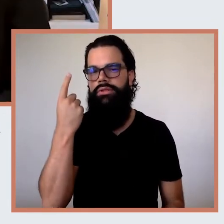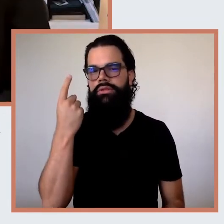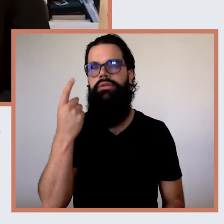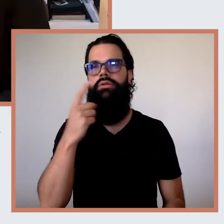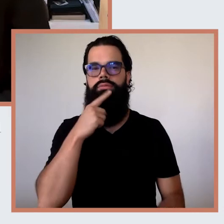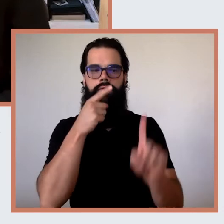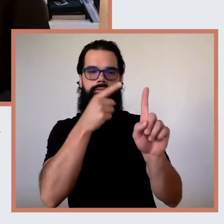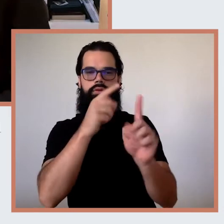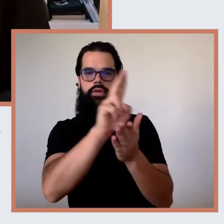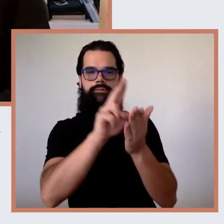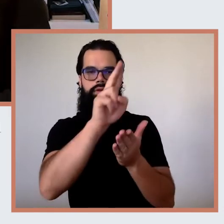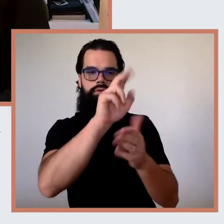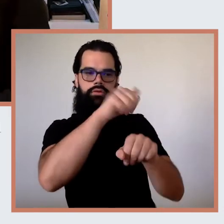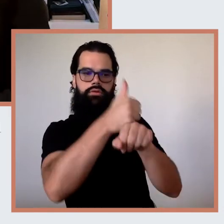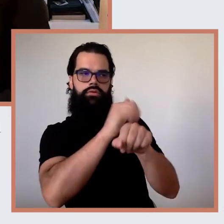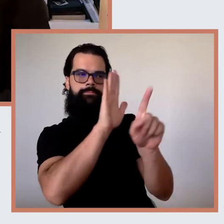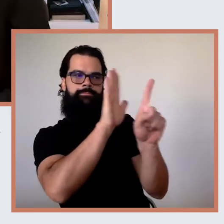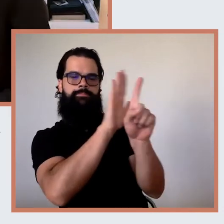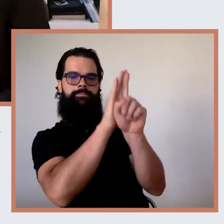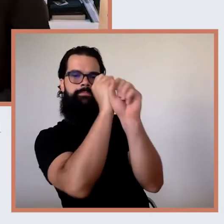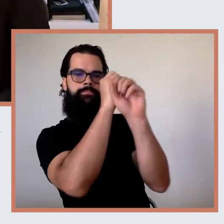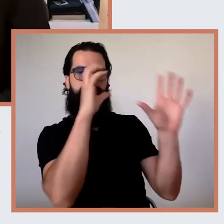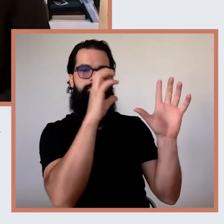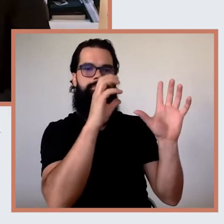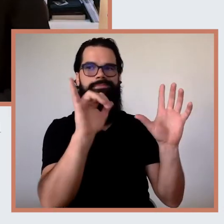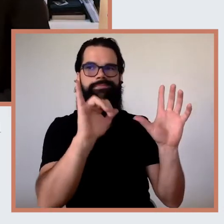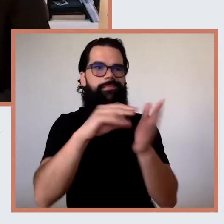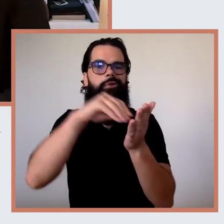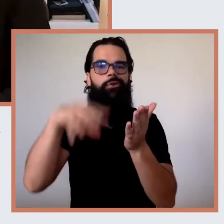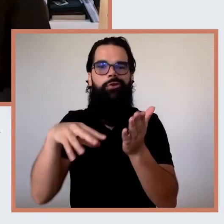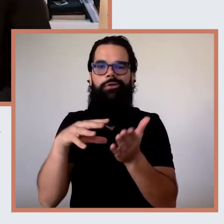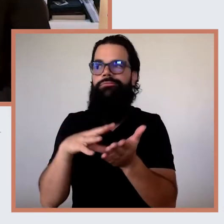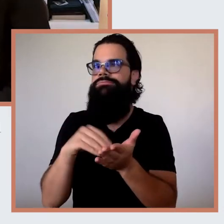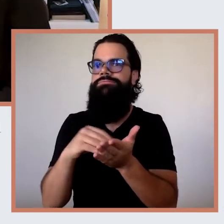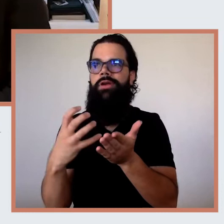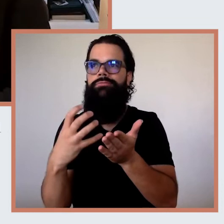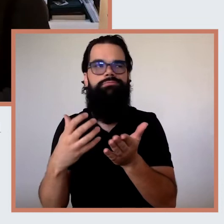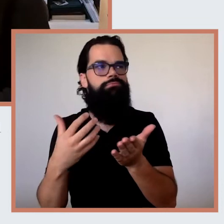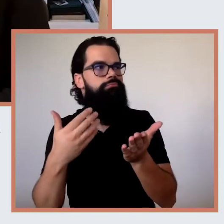about a university setting, I get it, you're right, in a university setting where there are students who are